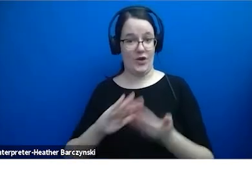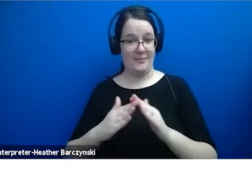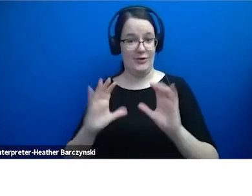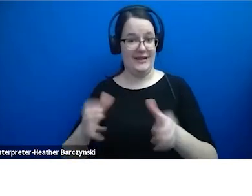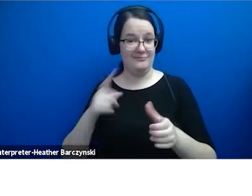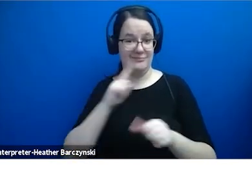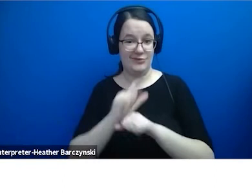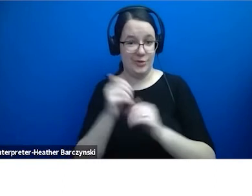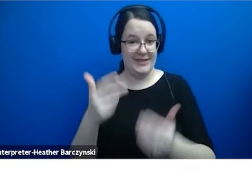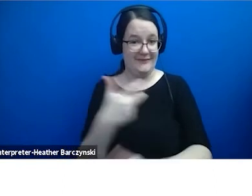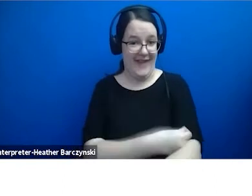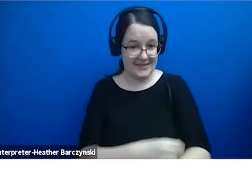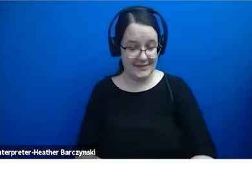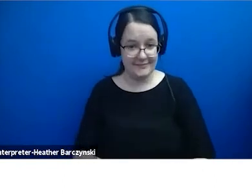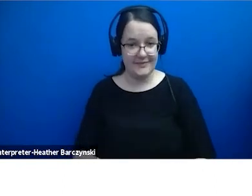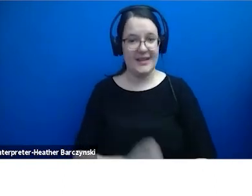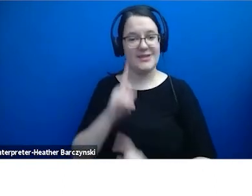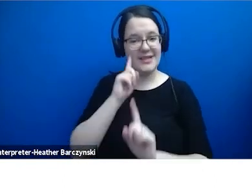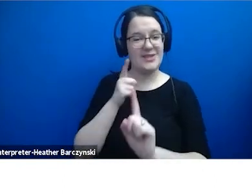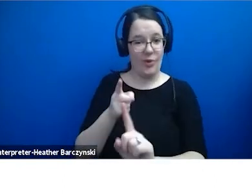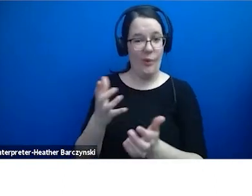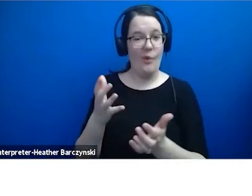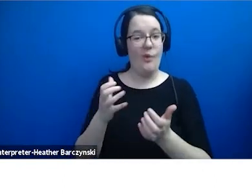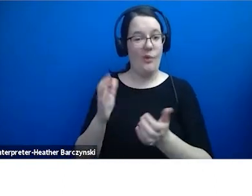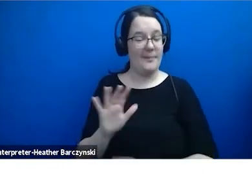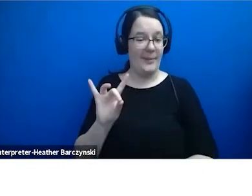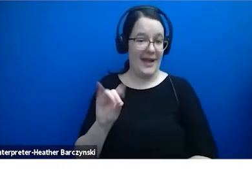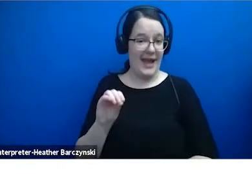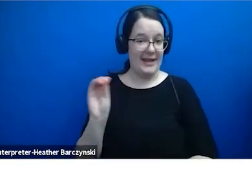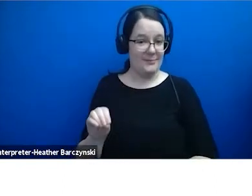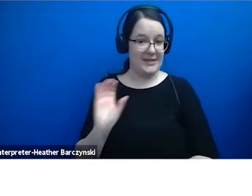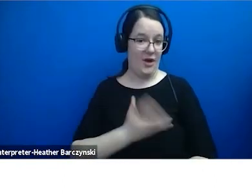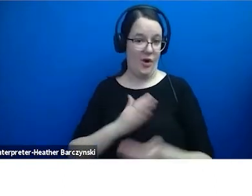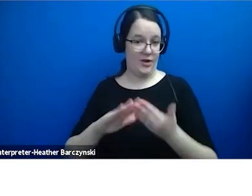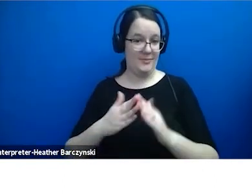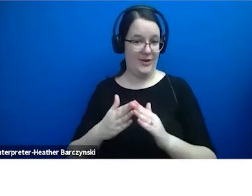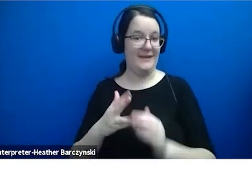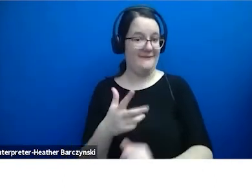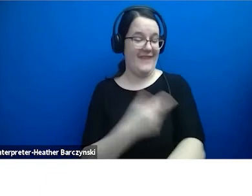mind it's that we want about 80 percent of our communities vaccinated and to get there